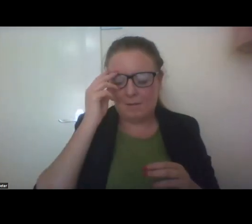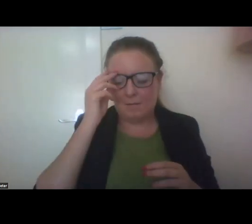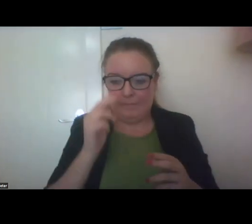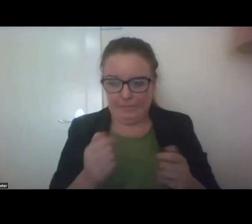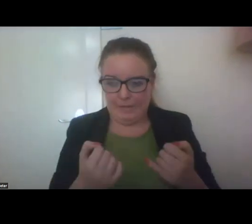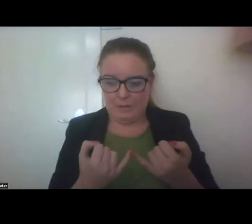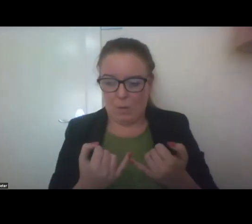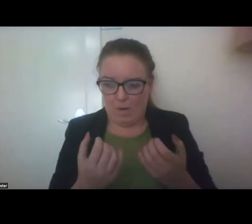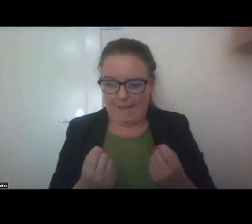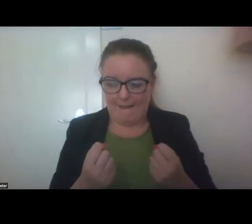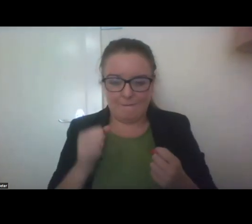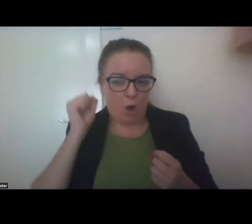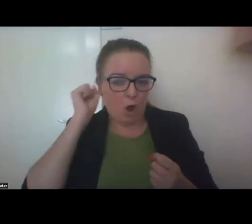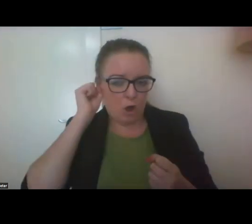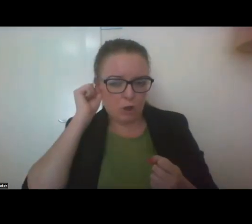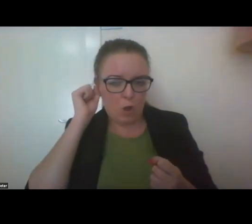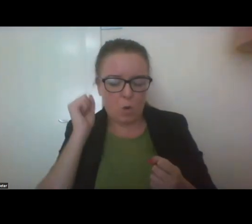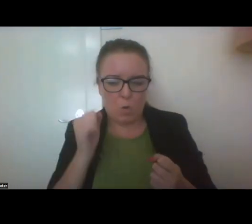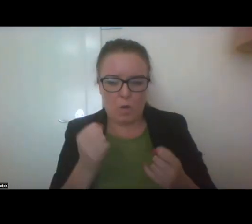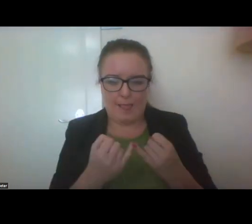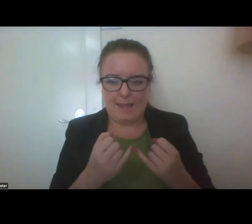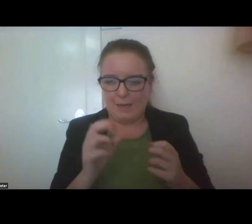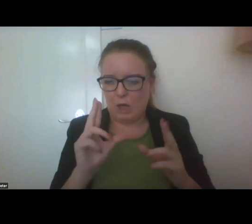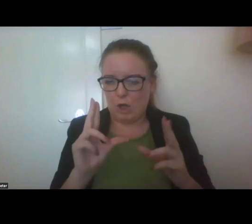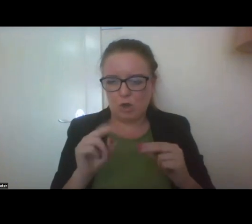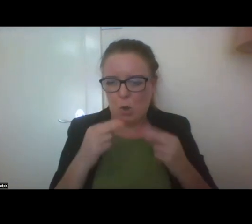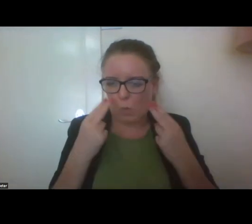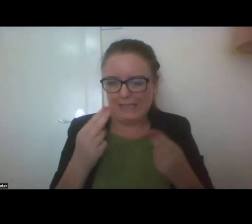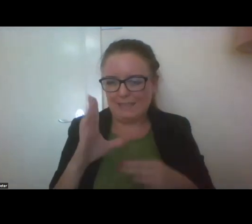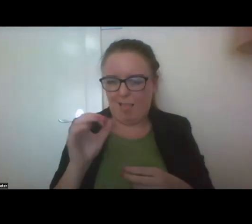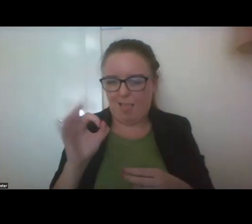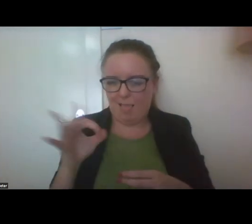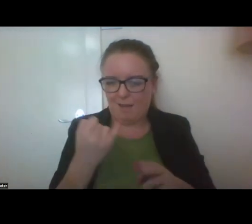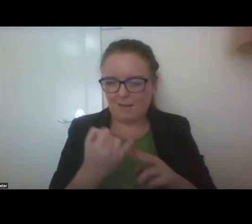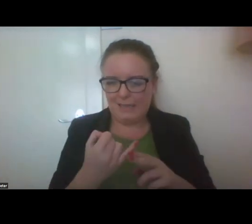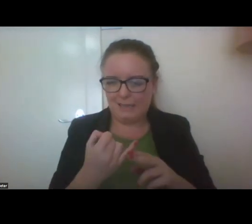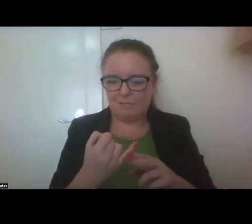that requires no login or selection, if you have a compatible set of Bluetooth headphones